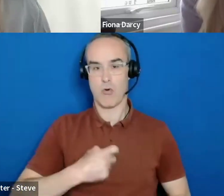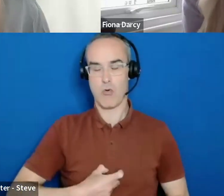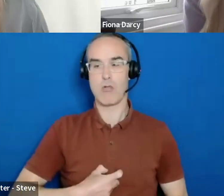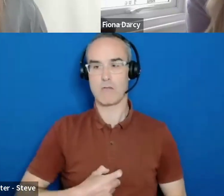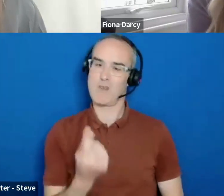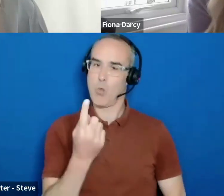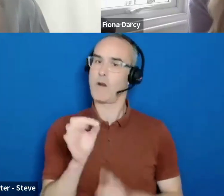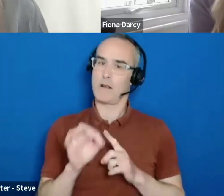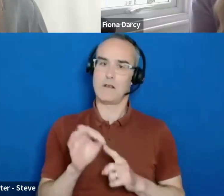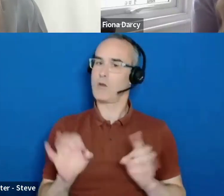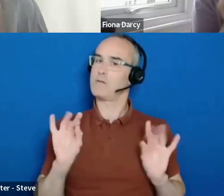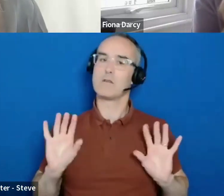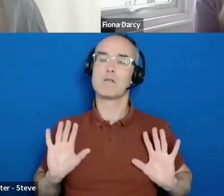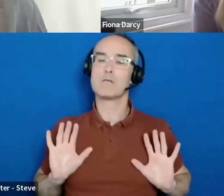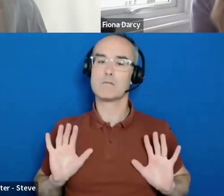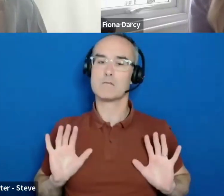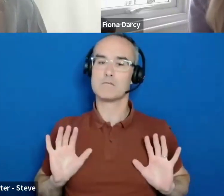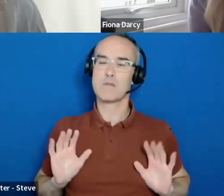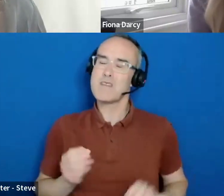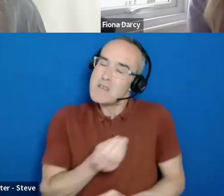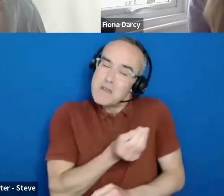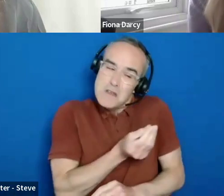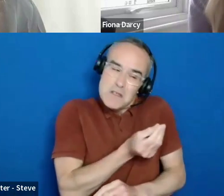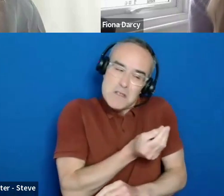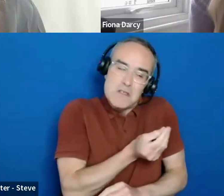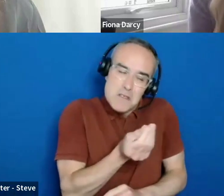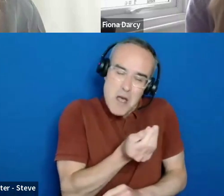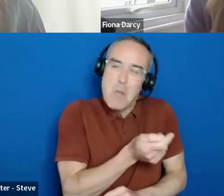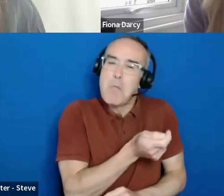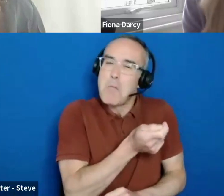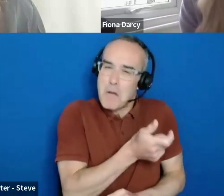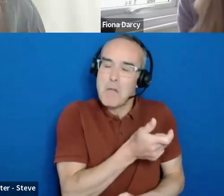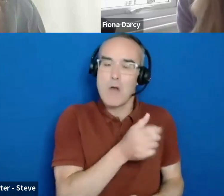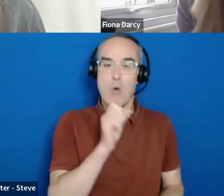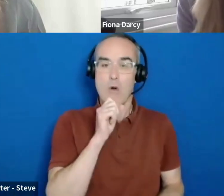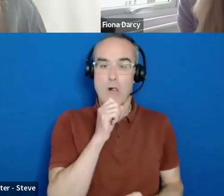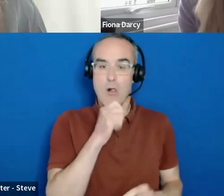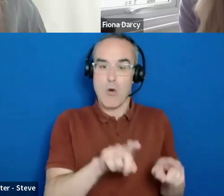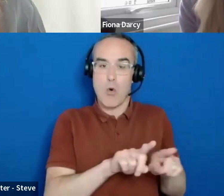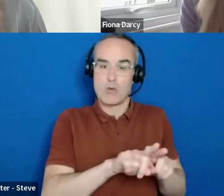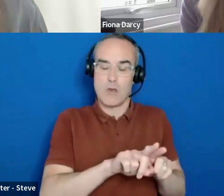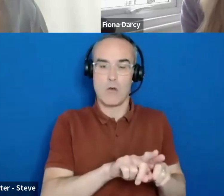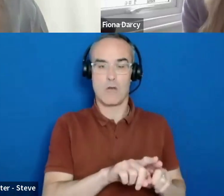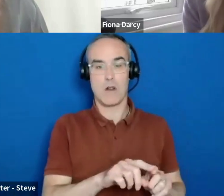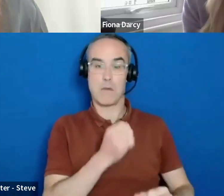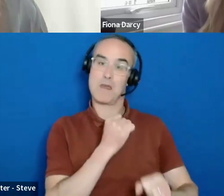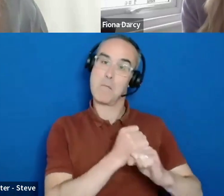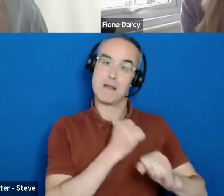There's a very tiny number that will also have either, like, a media test where someone in